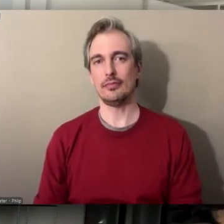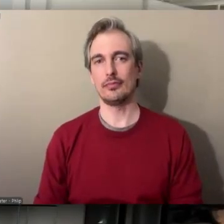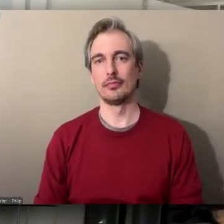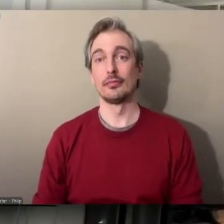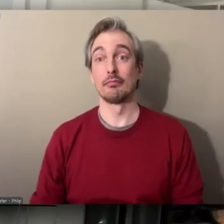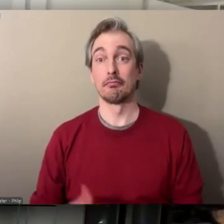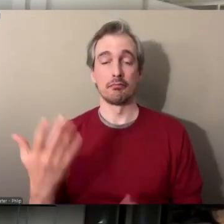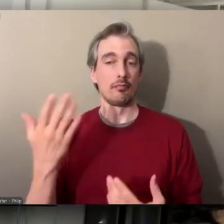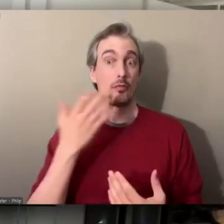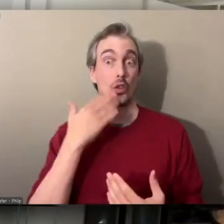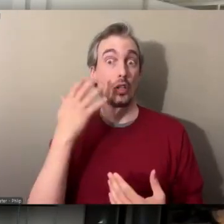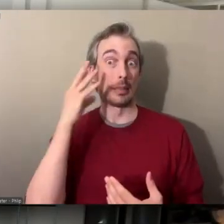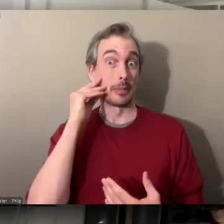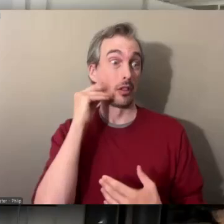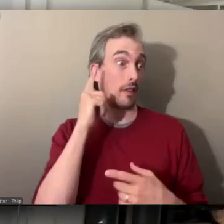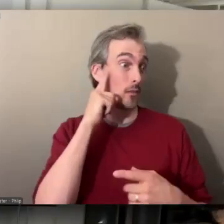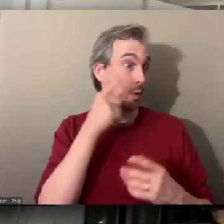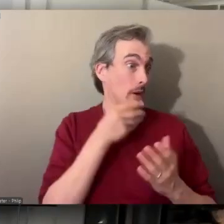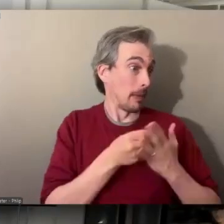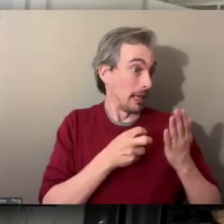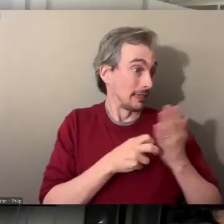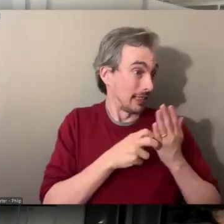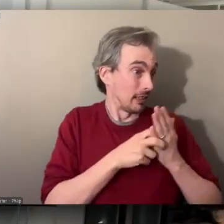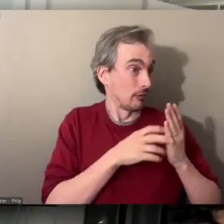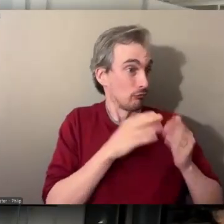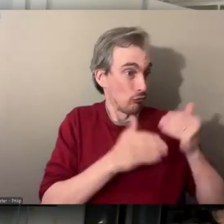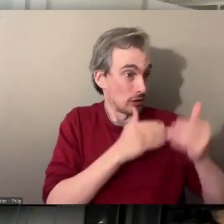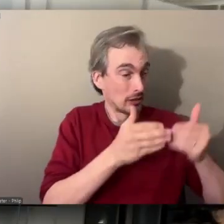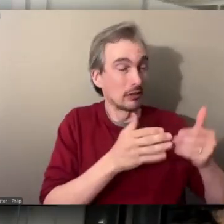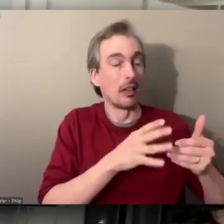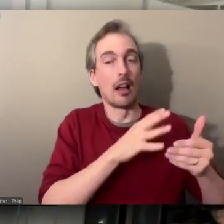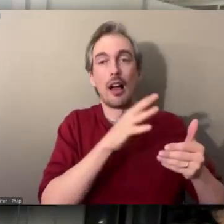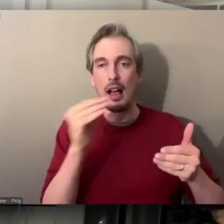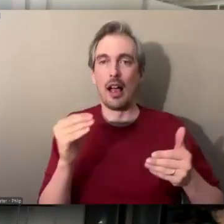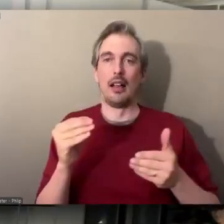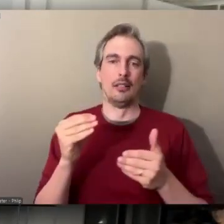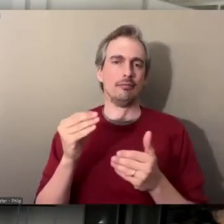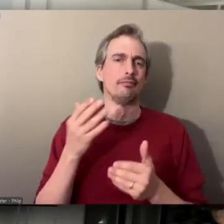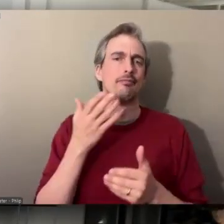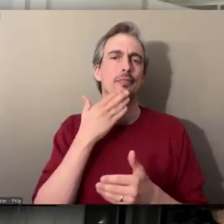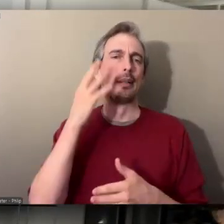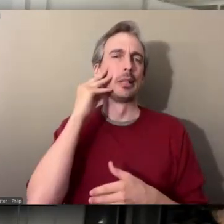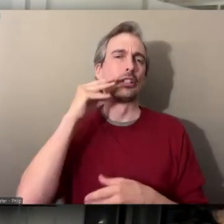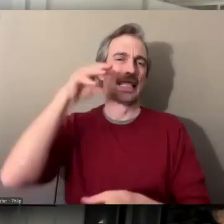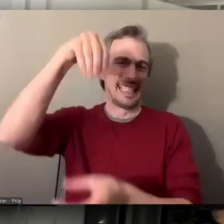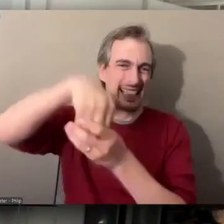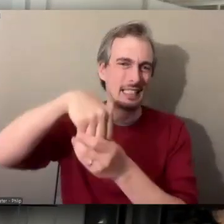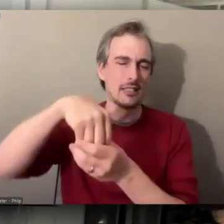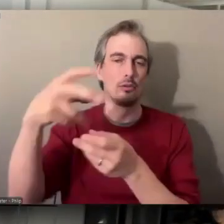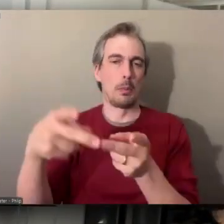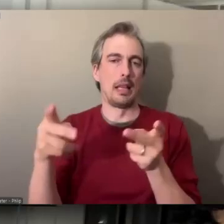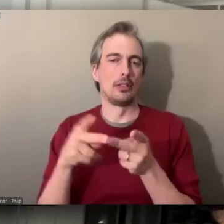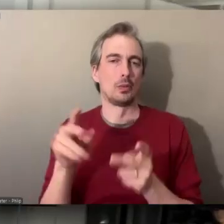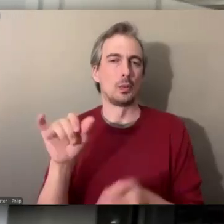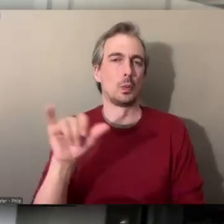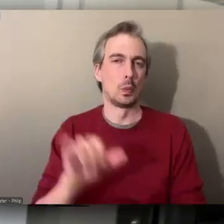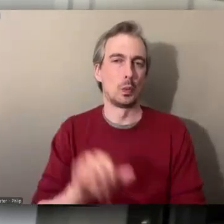they'll spend more money. That's it. Yeah. BEN: Awesome. I'll take one question from online.